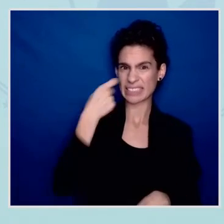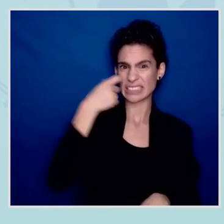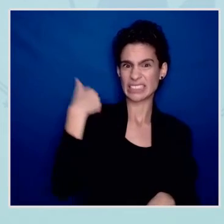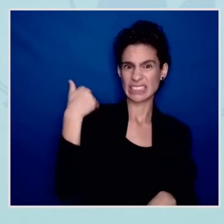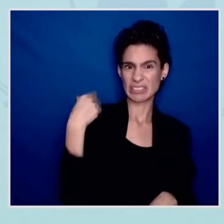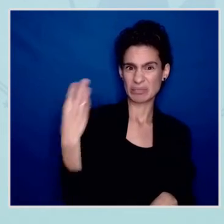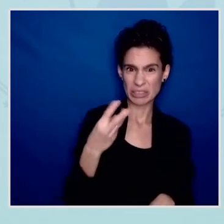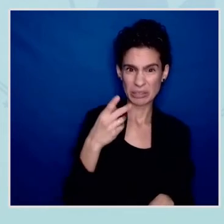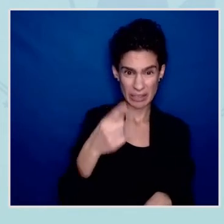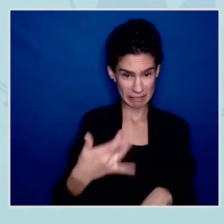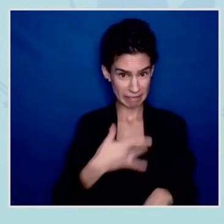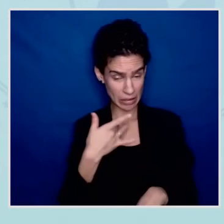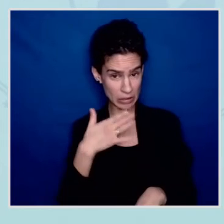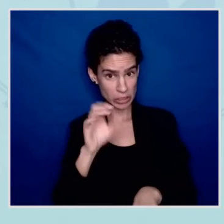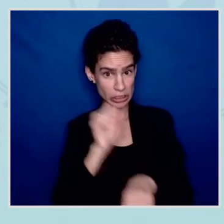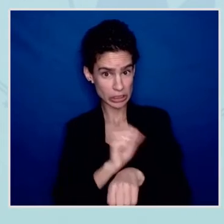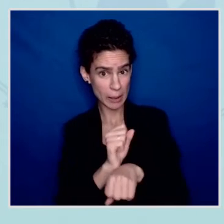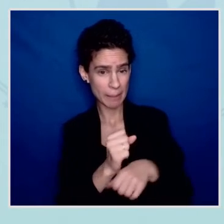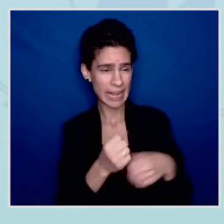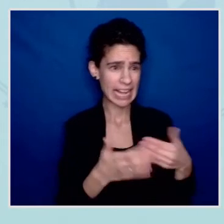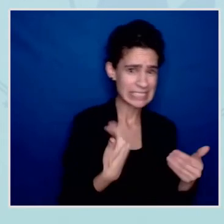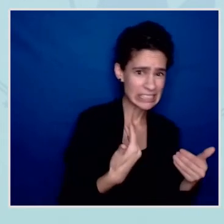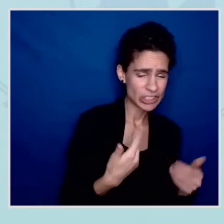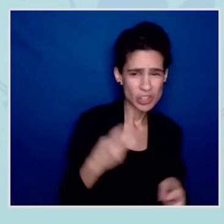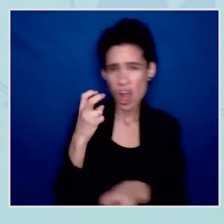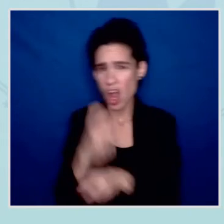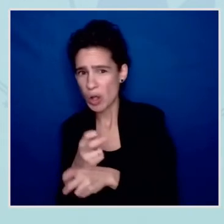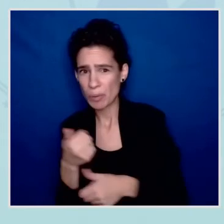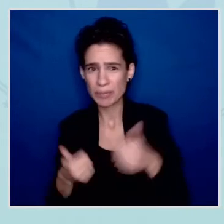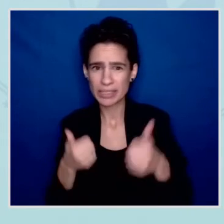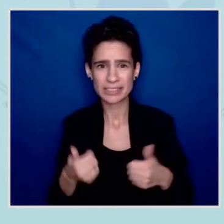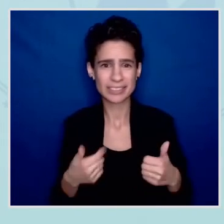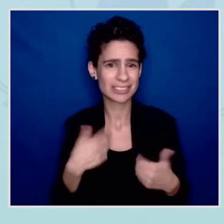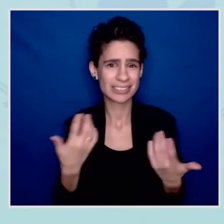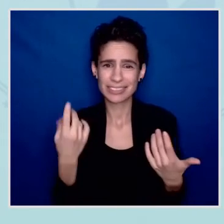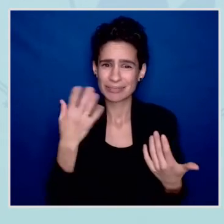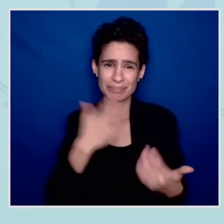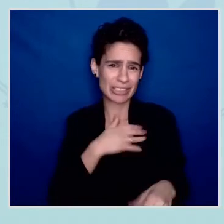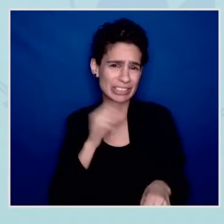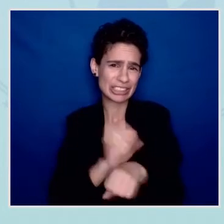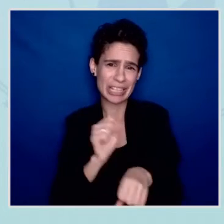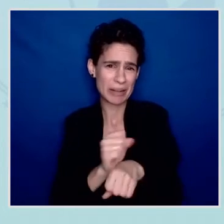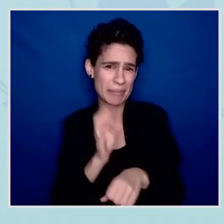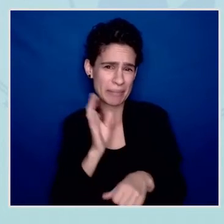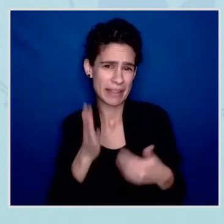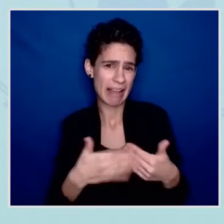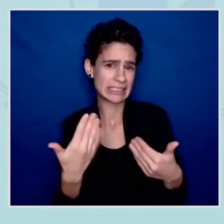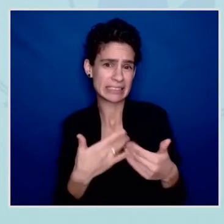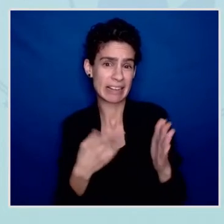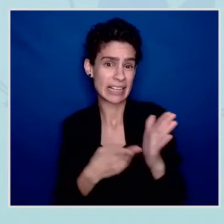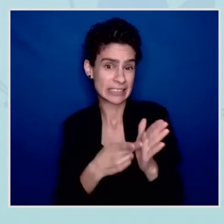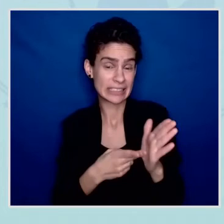NO, I HAVEN'T. AND YOU HAVE CALLED FOR UNITY AND HEALING IN THIS COUNTRY. BUT AFTER THE EVENTS OF